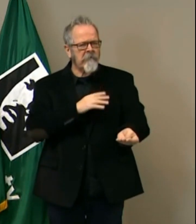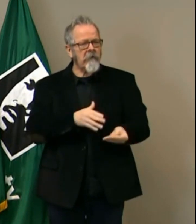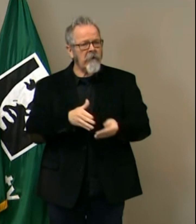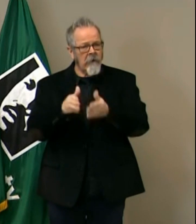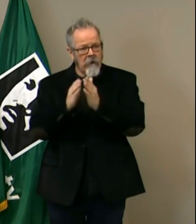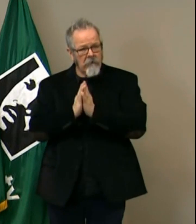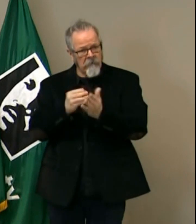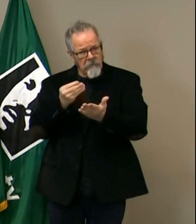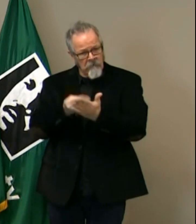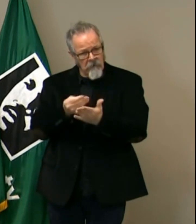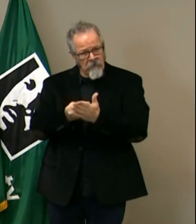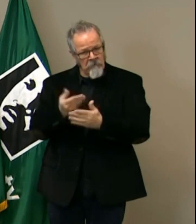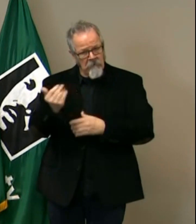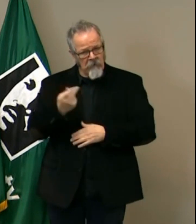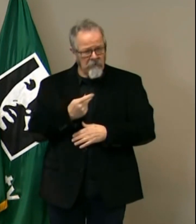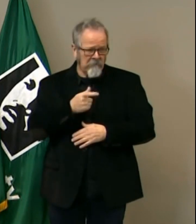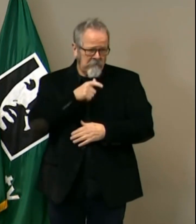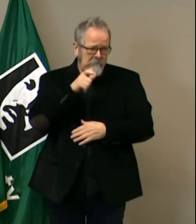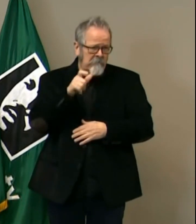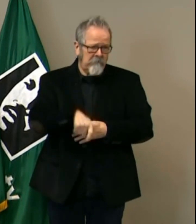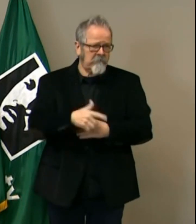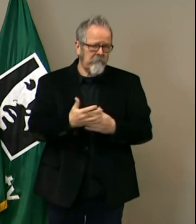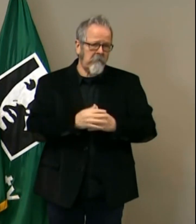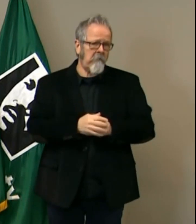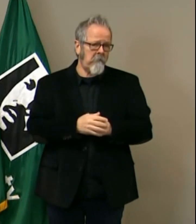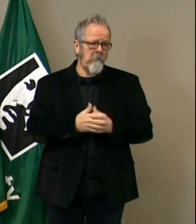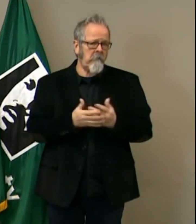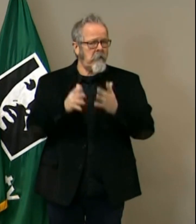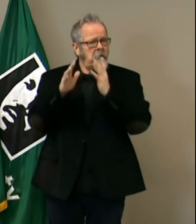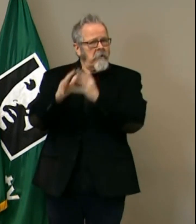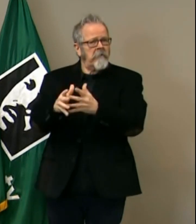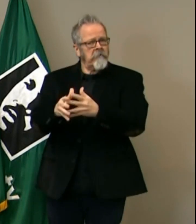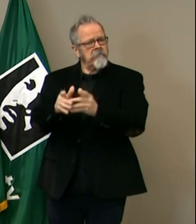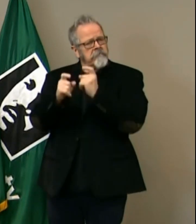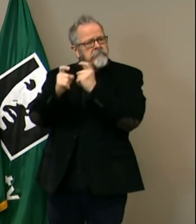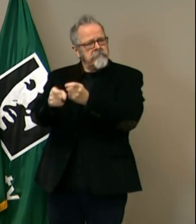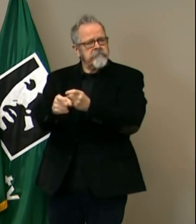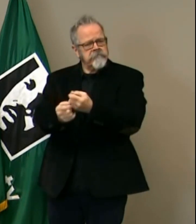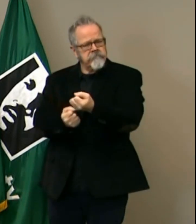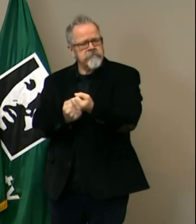part in helping our economy and our neighbors helping them hang on until the